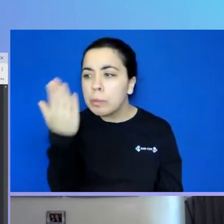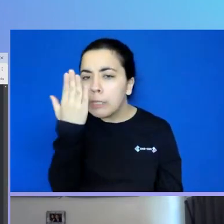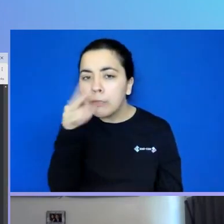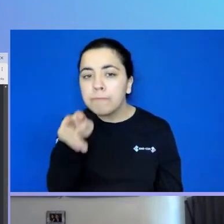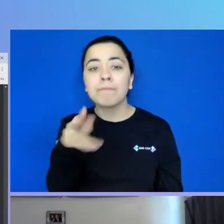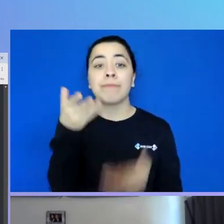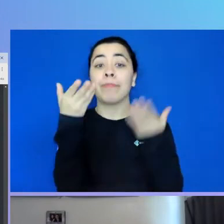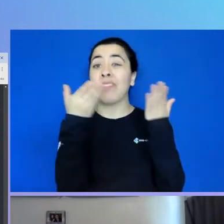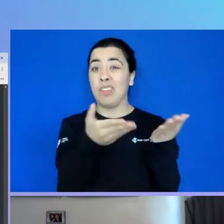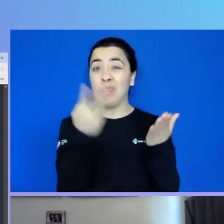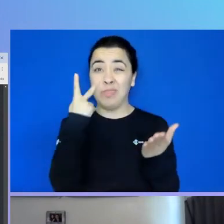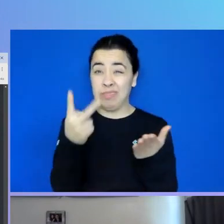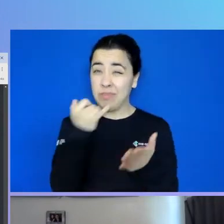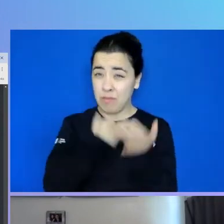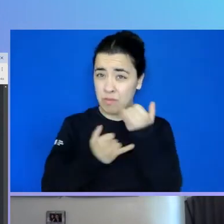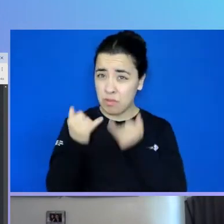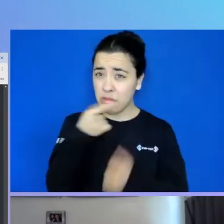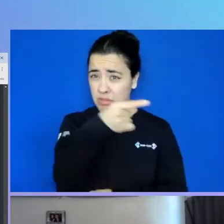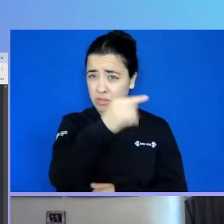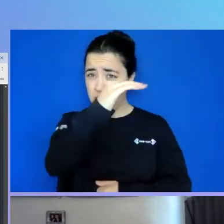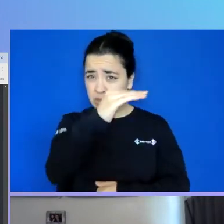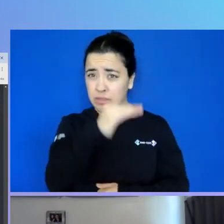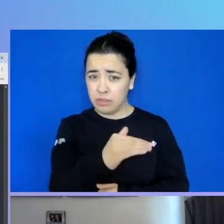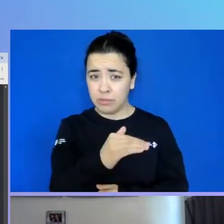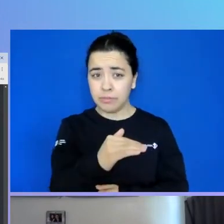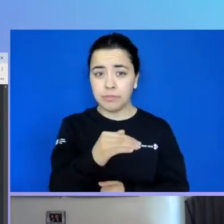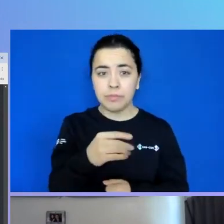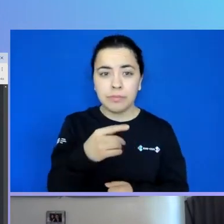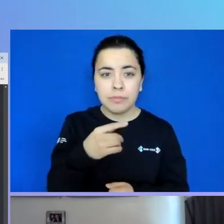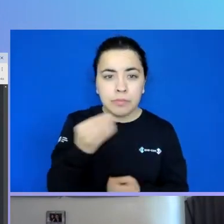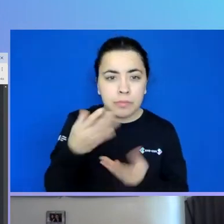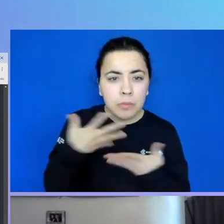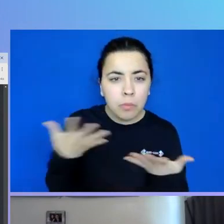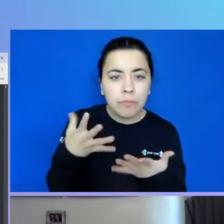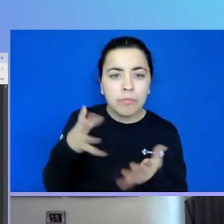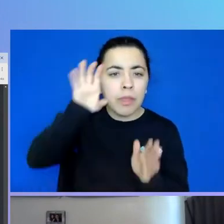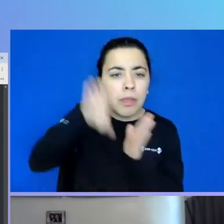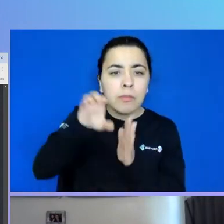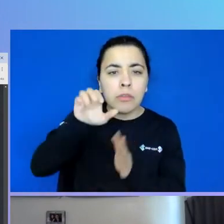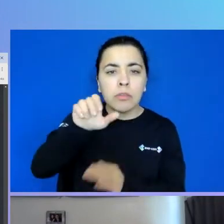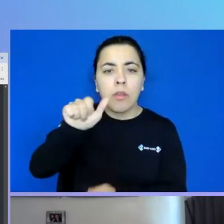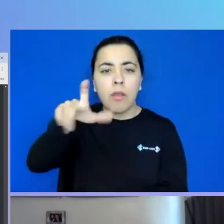says image alt ensures image elements have alternate text or